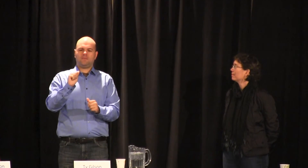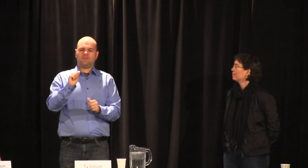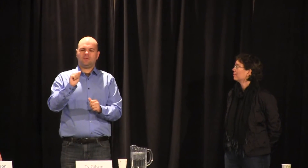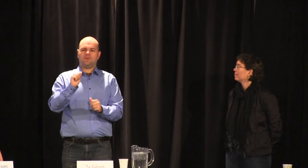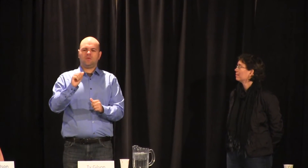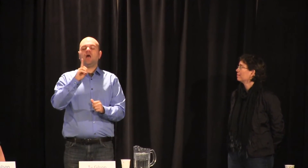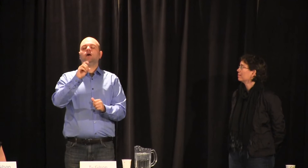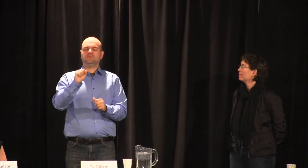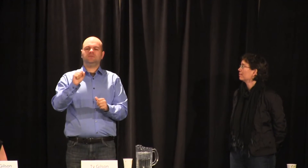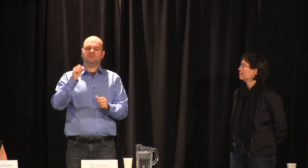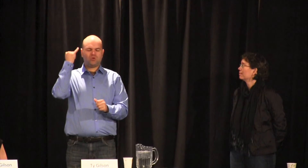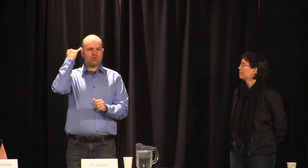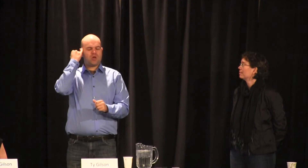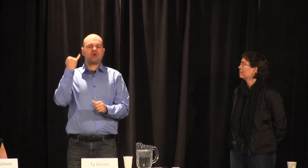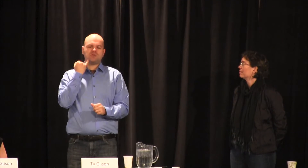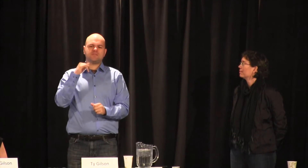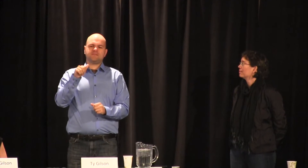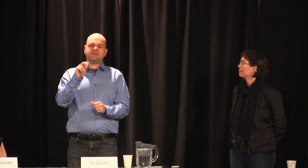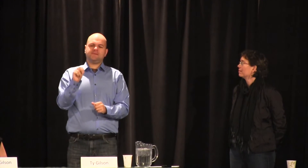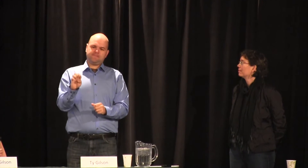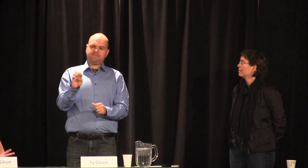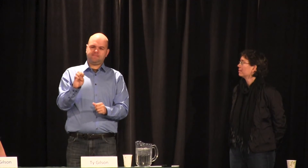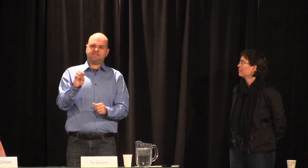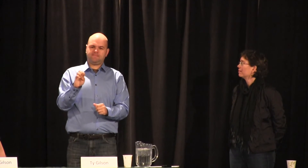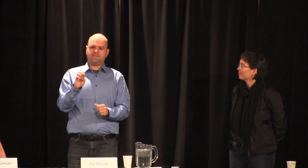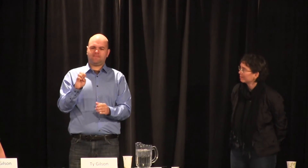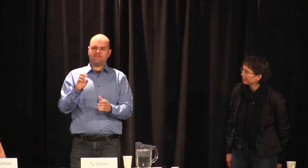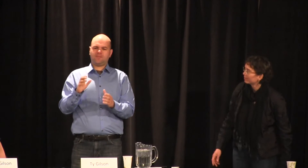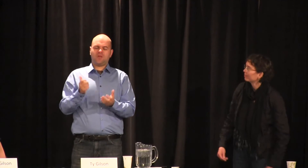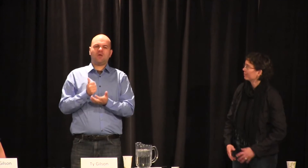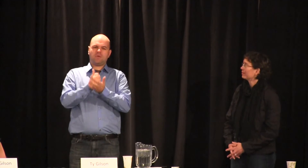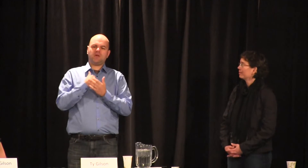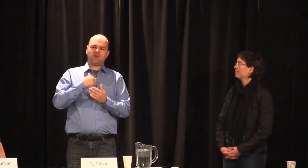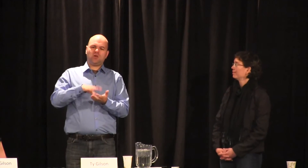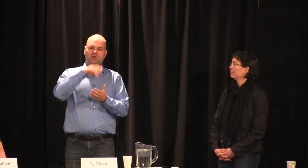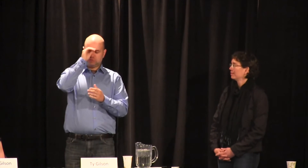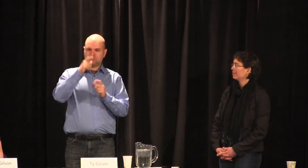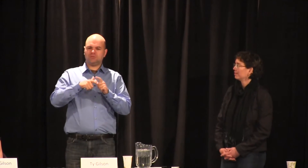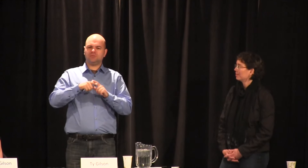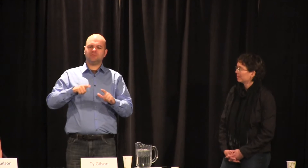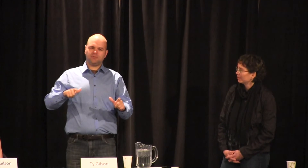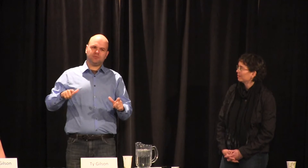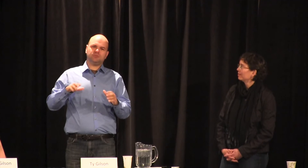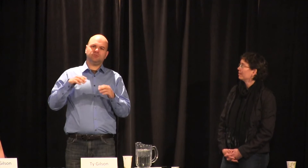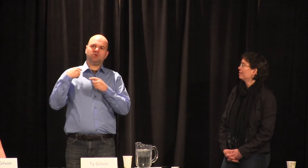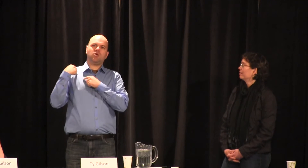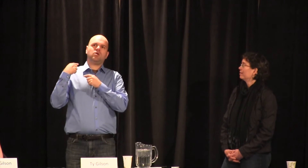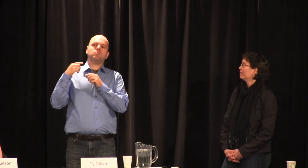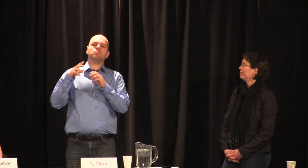and I went with -- I had disability services, and that person kind of helped me